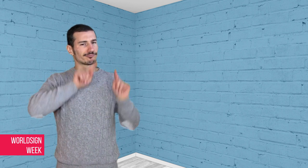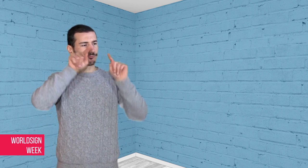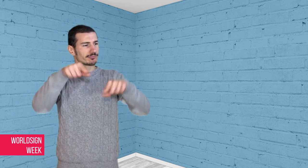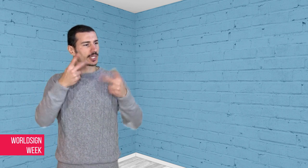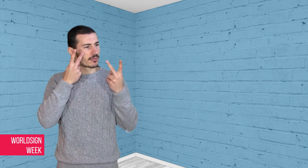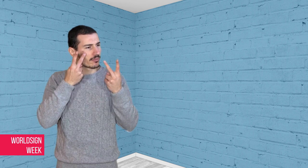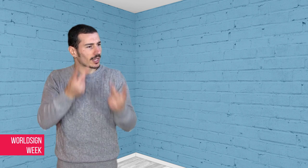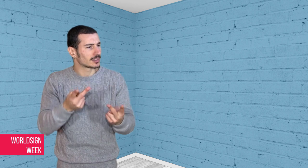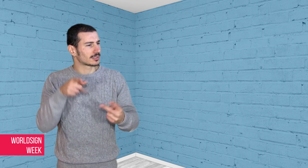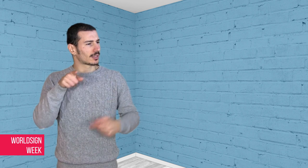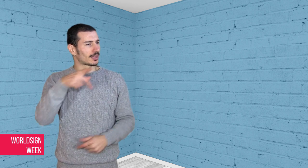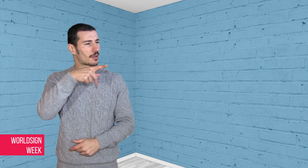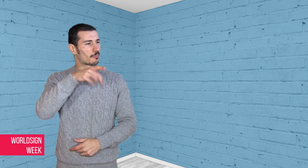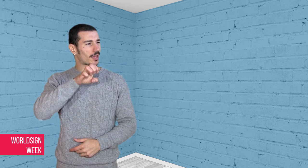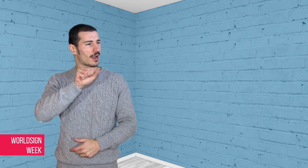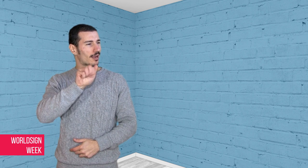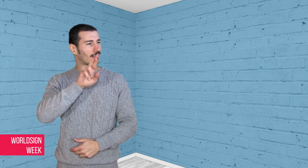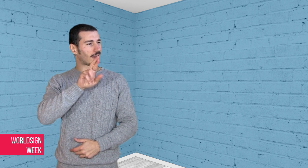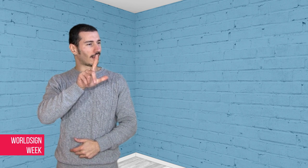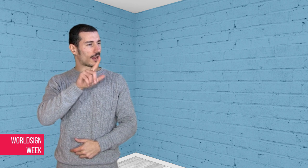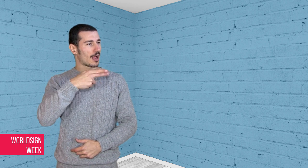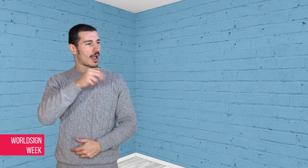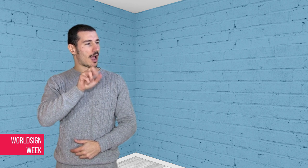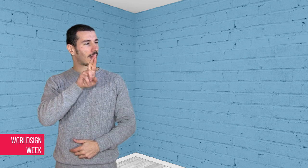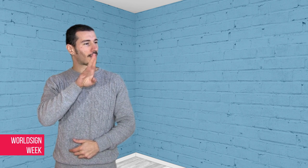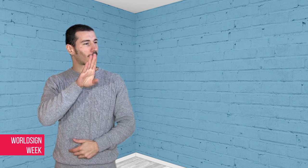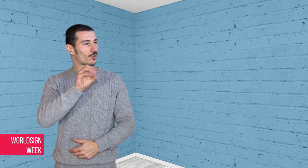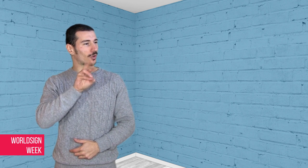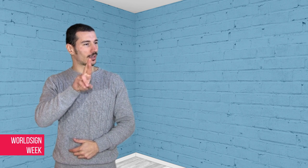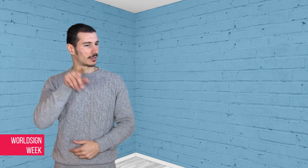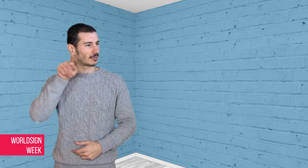visit the famous Pearl Harbor in Hawaii.